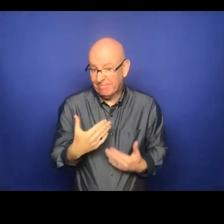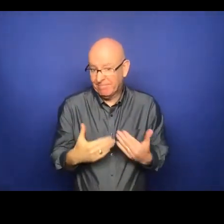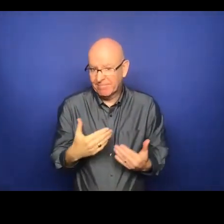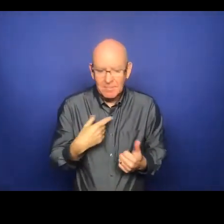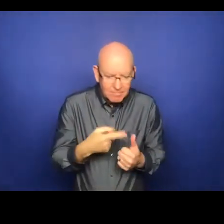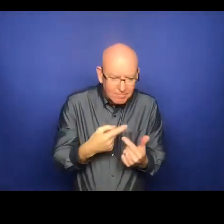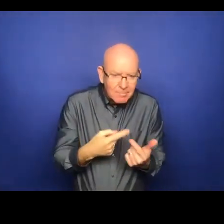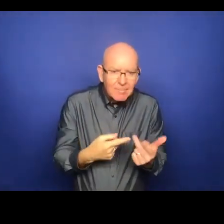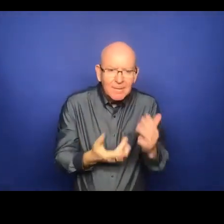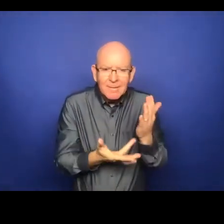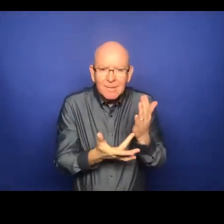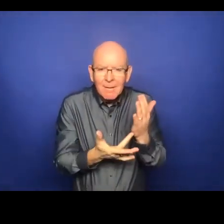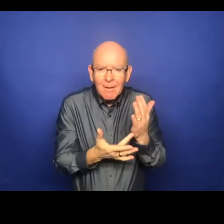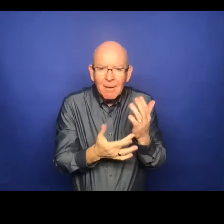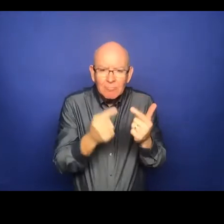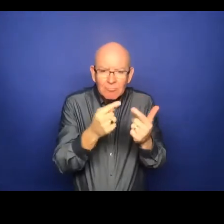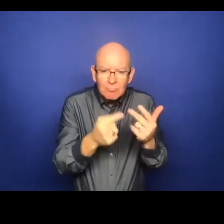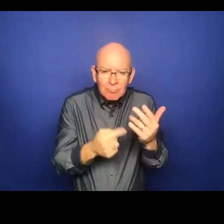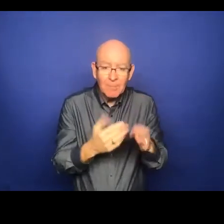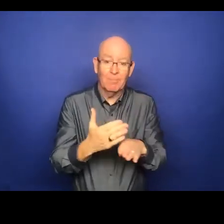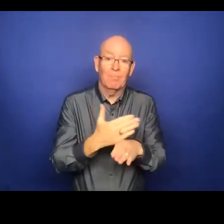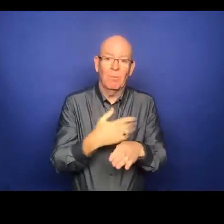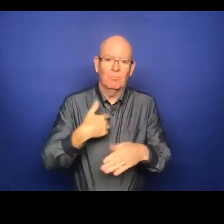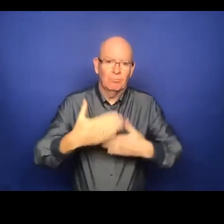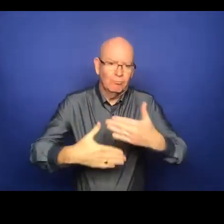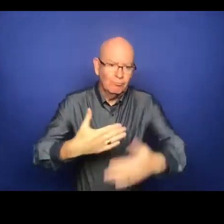before we start today. This event will be record